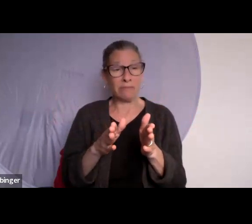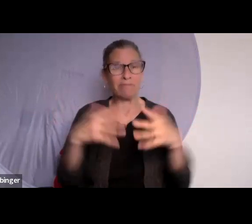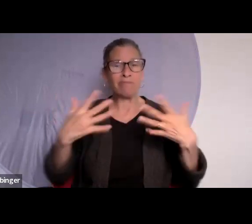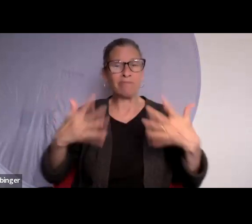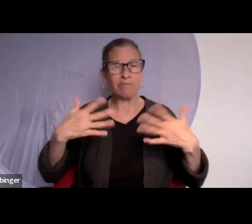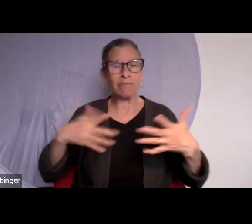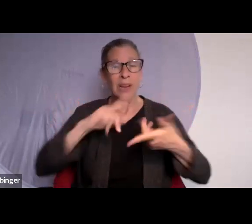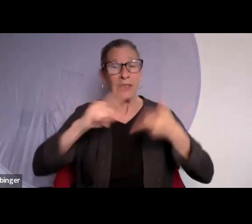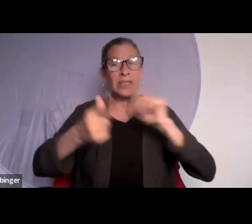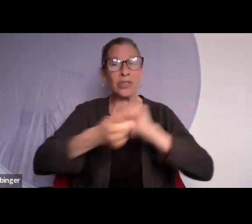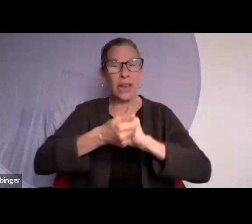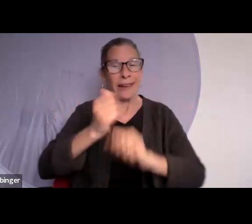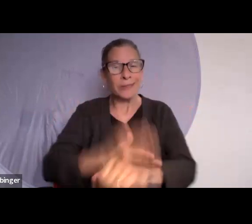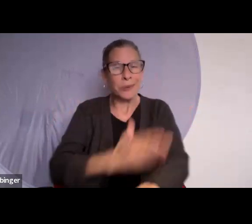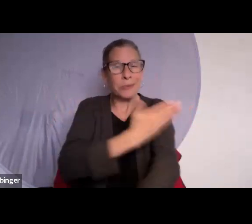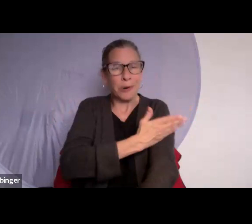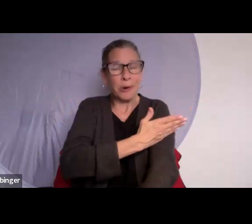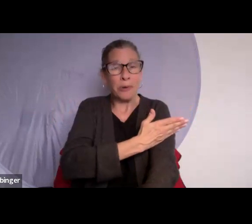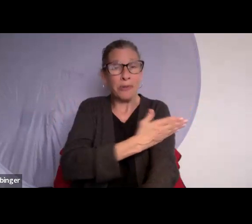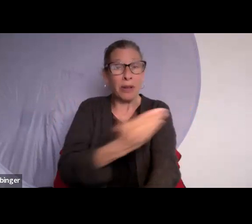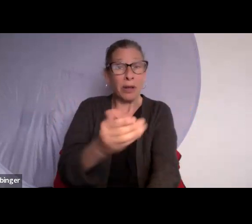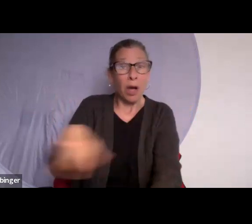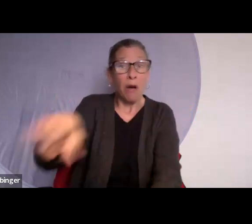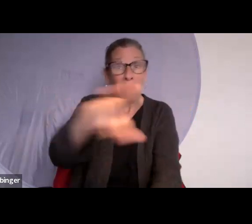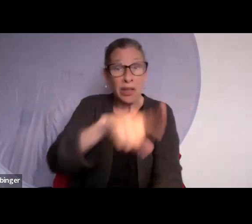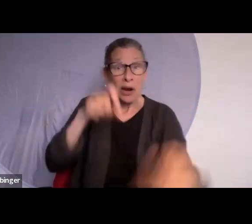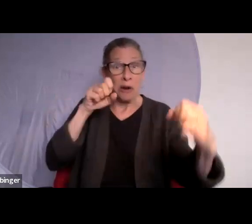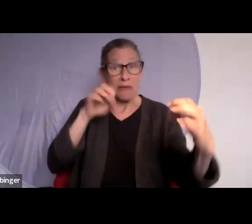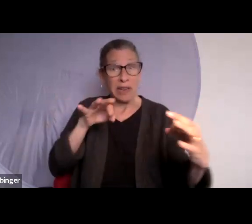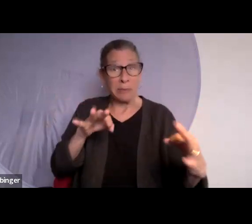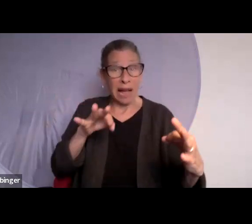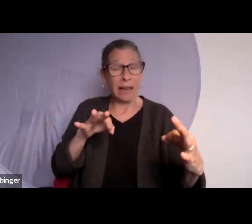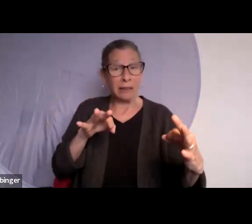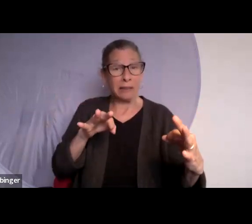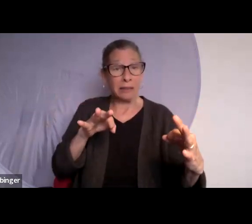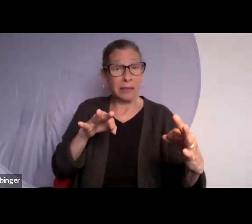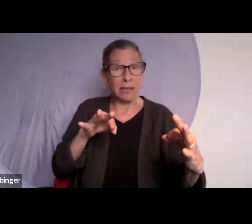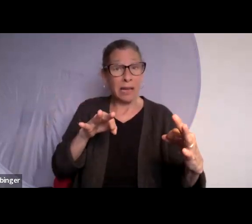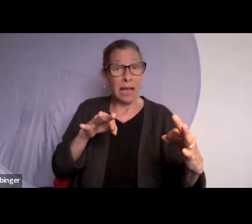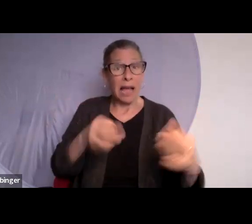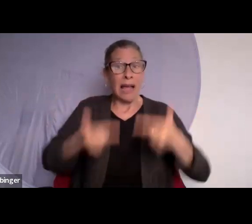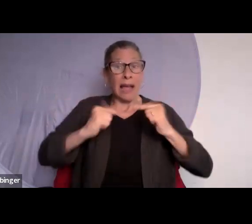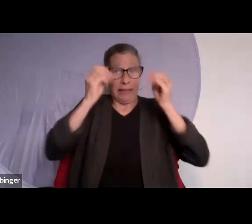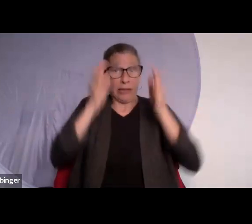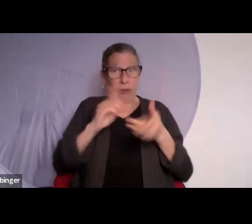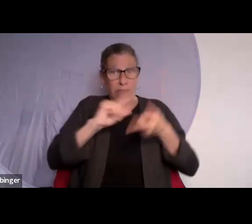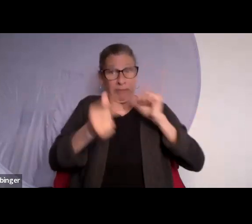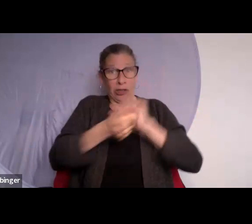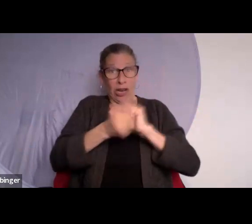changes to give us feedback as instructors as to the changes that we should be making. So that there can actually we can